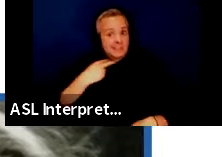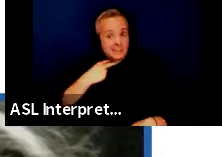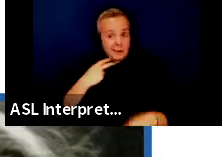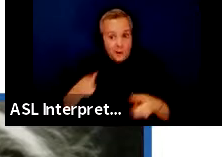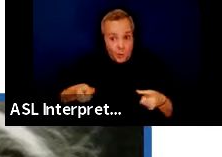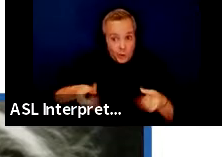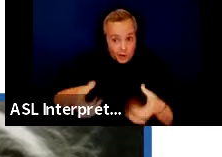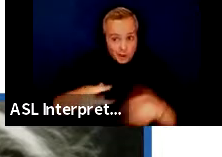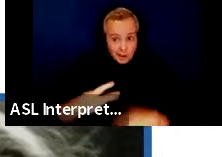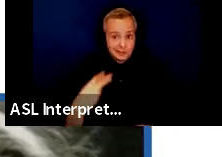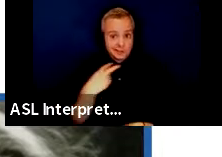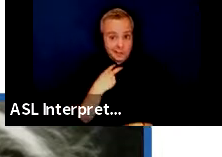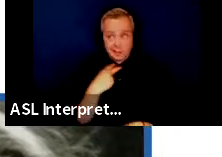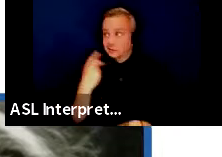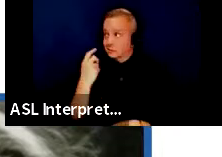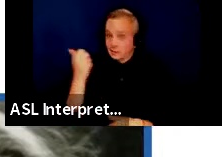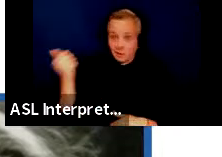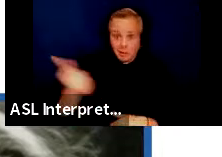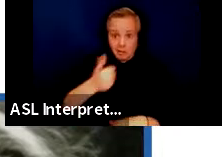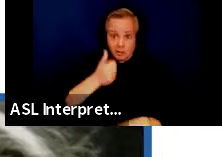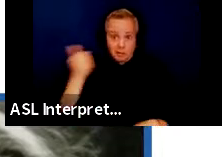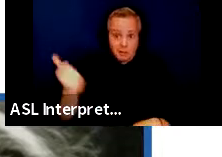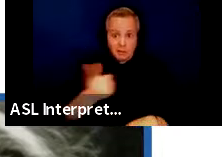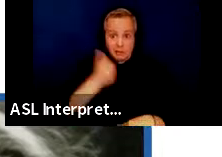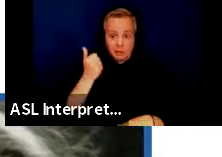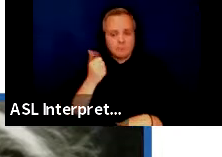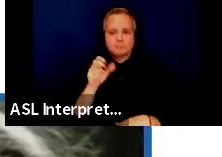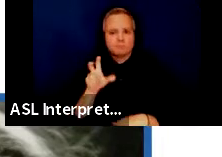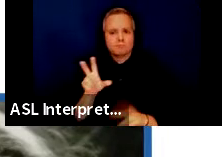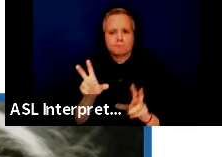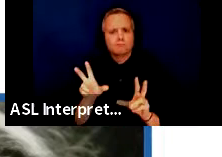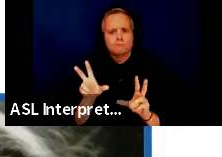WHEELCHAIR. BUT ACTUALLY A WHEELCHAIR OR